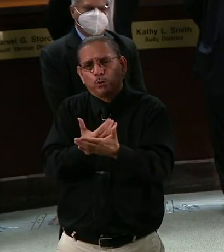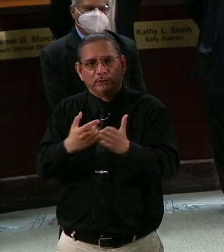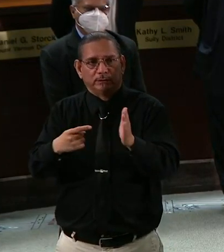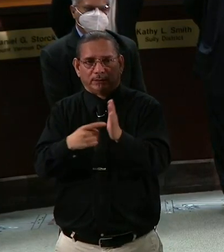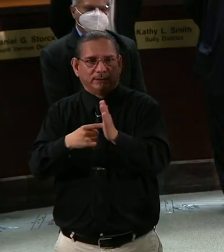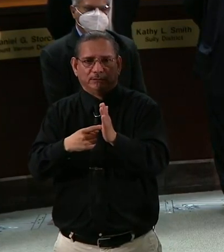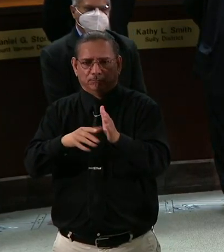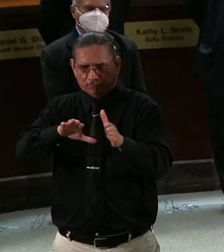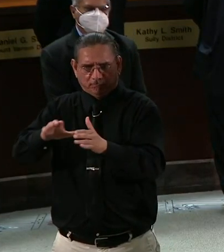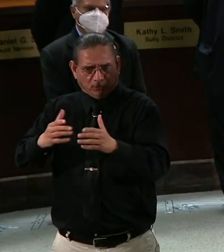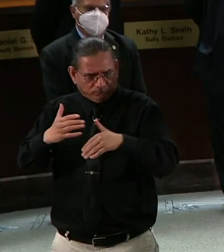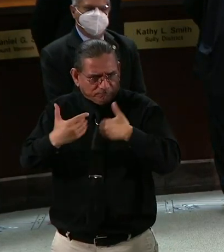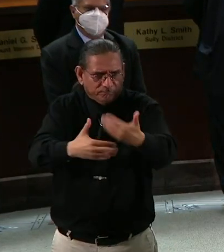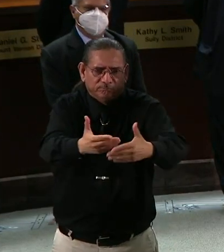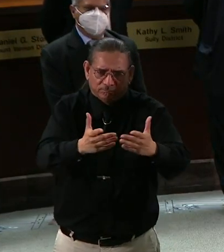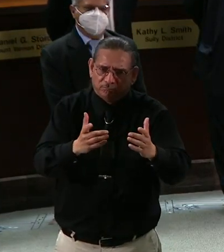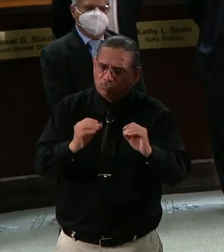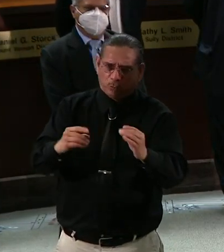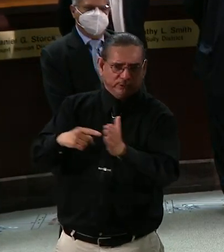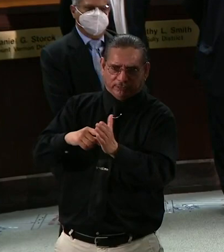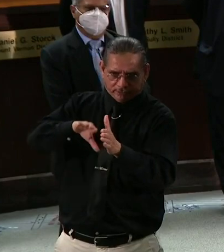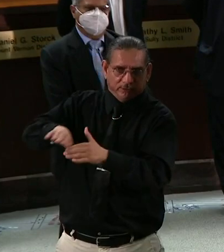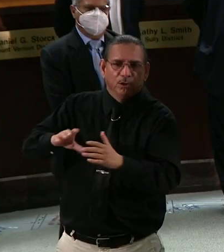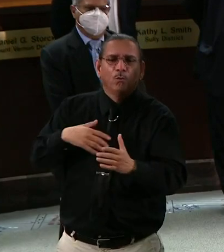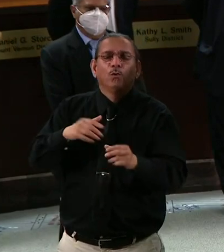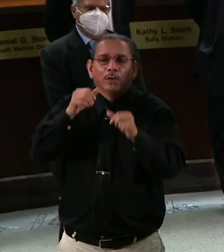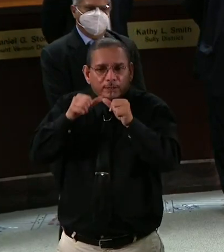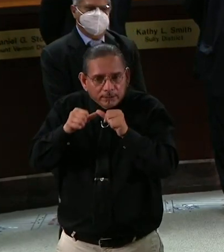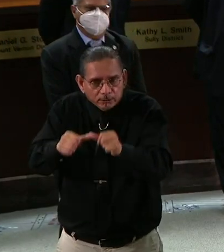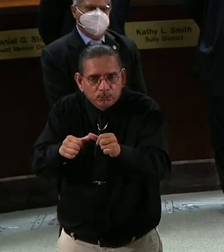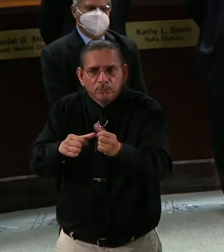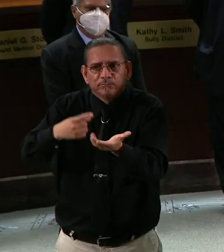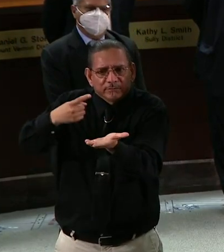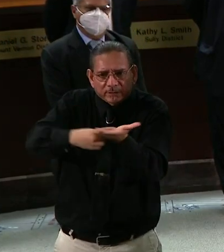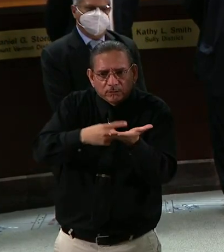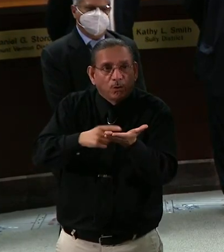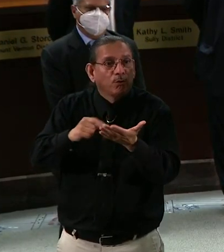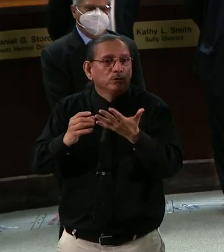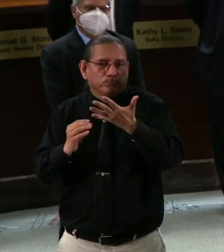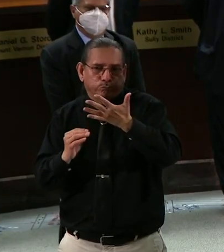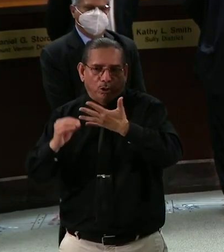THAT- WITHOUT HAVING THE DEATH